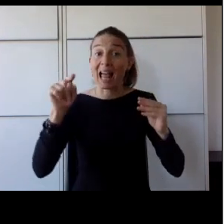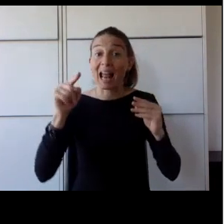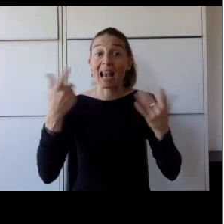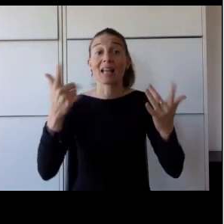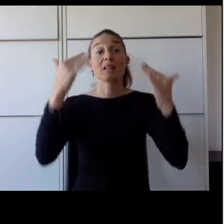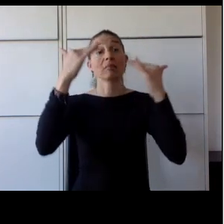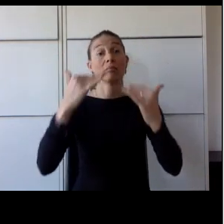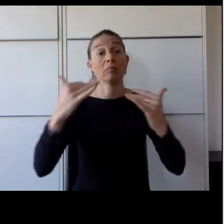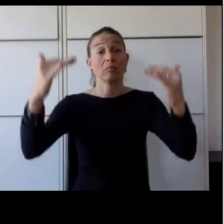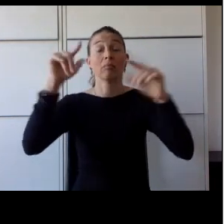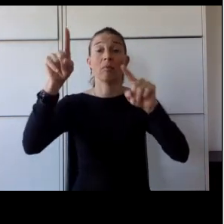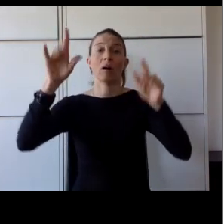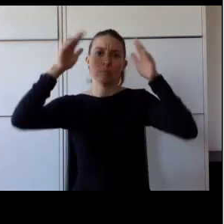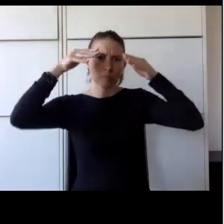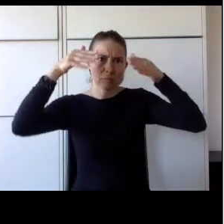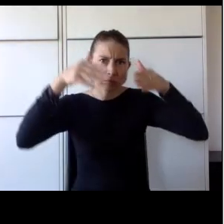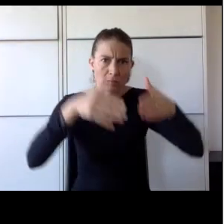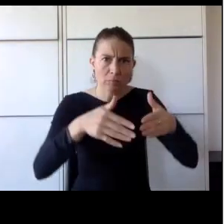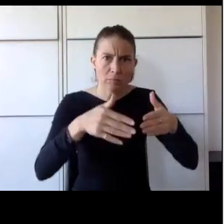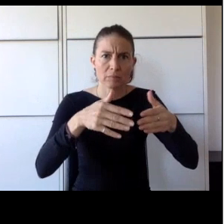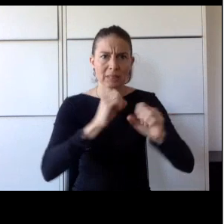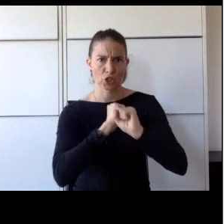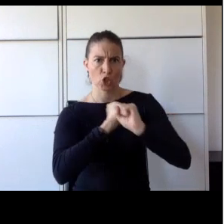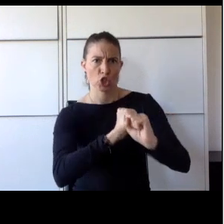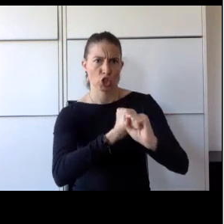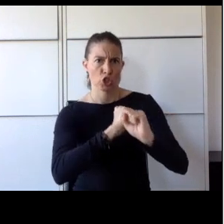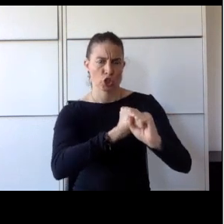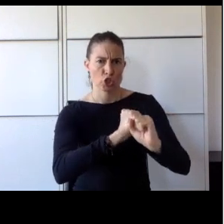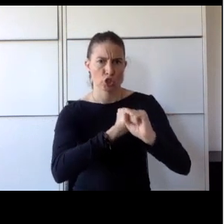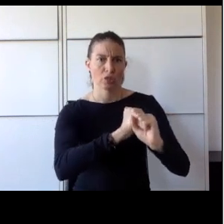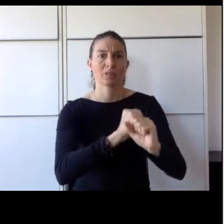focus mainly on data safety and security and not on accessibility.